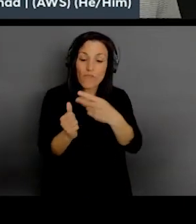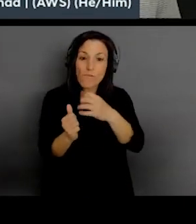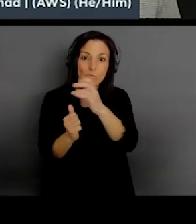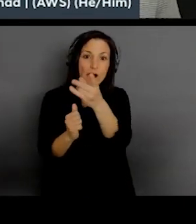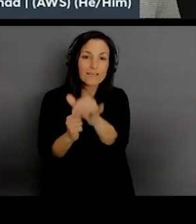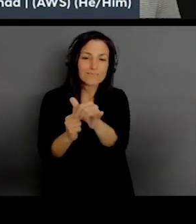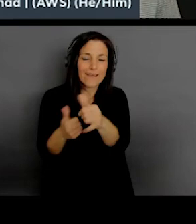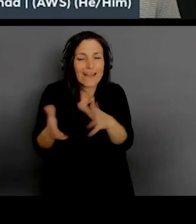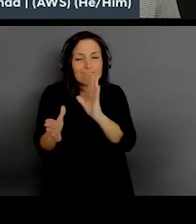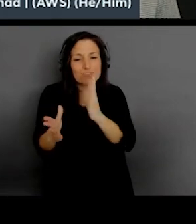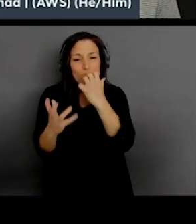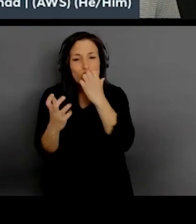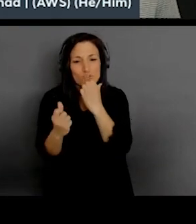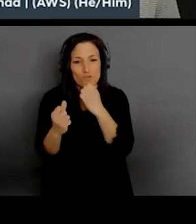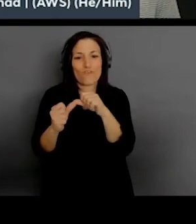from the applications so it's seamless.